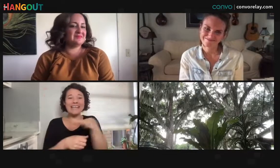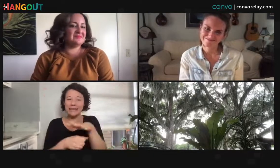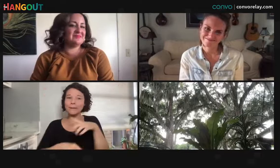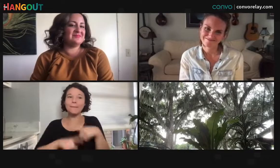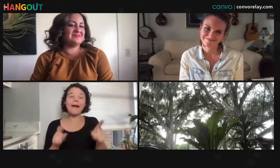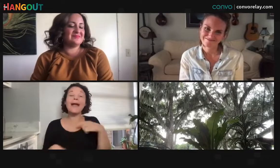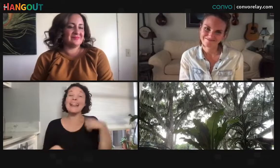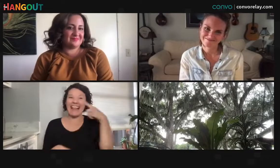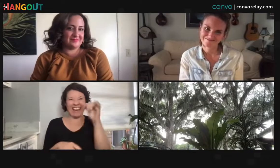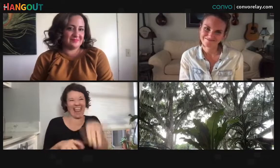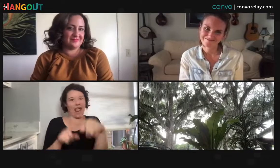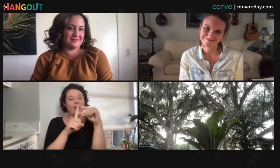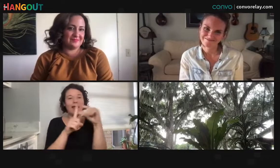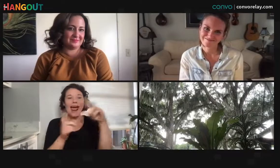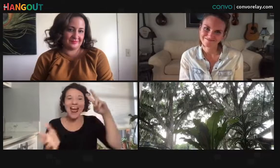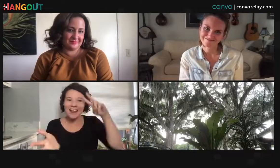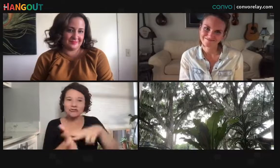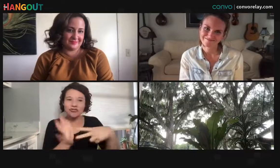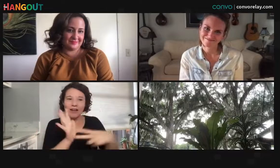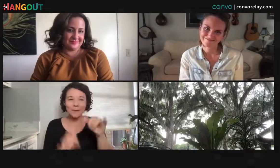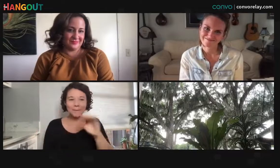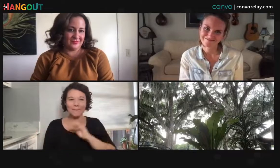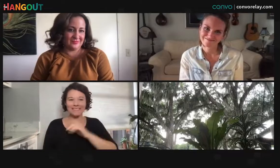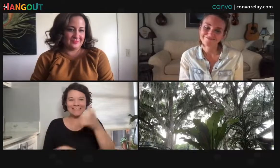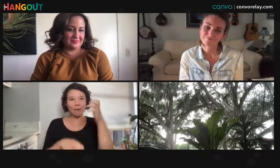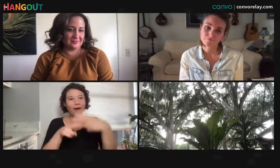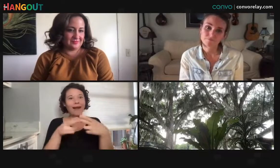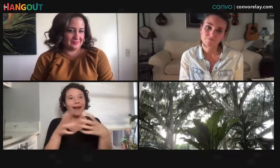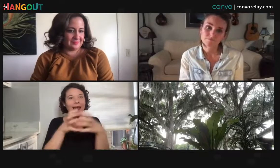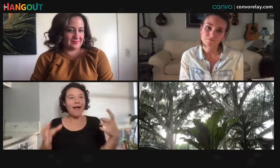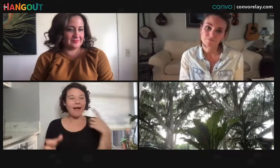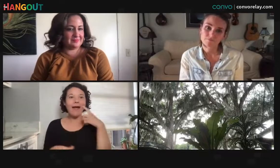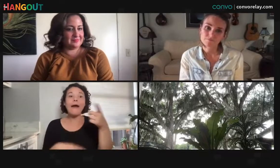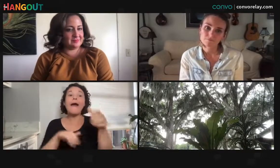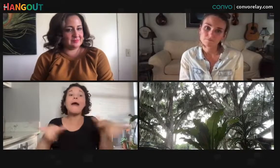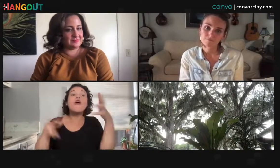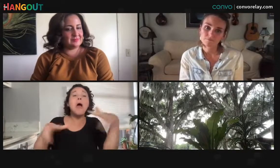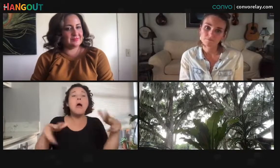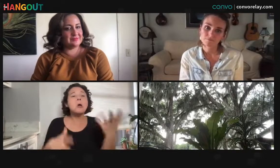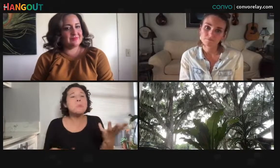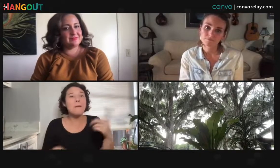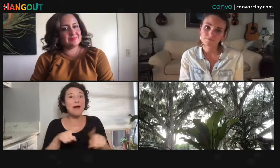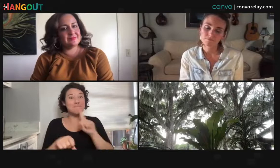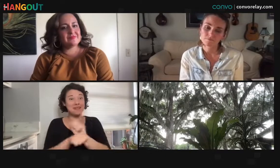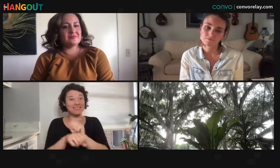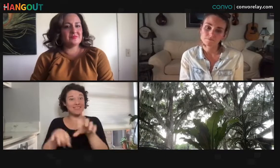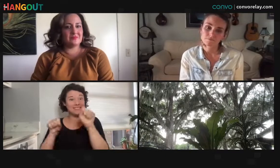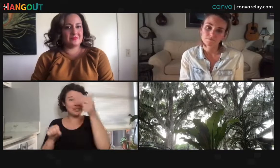sometimes i'll just walk through the woods near my apartment and i know melissa you talk about